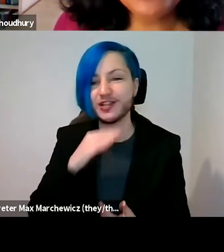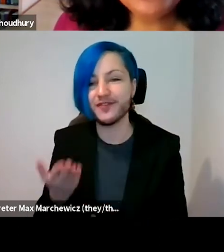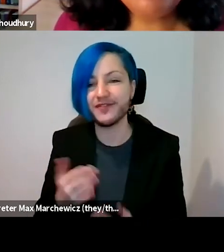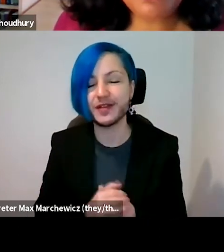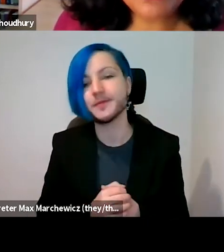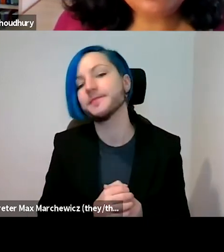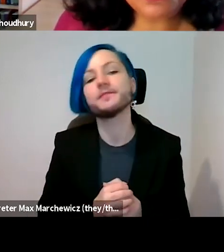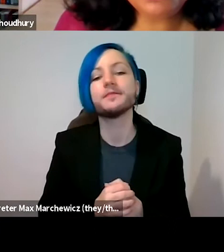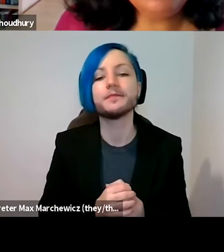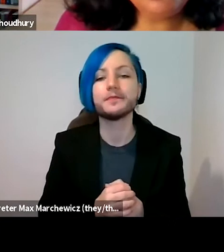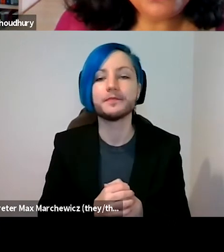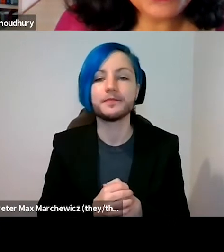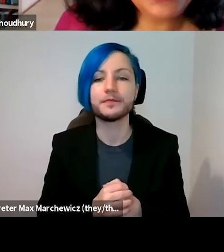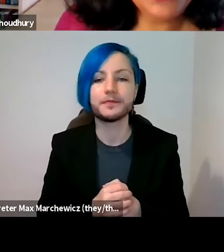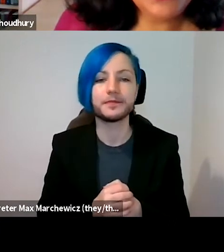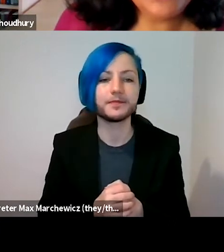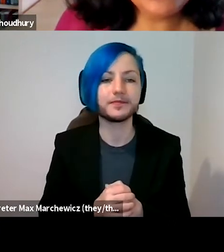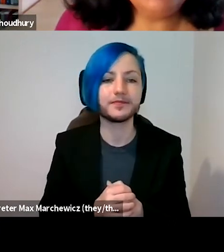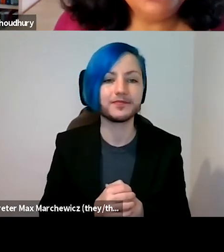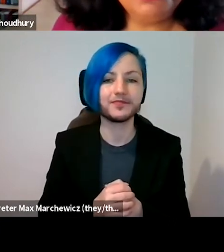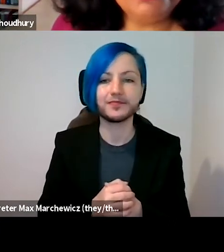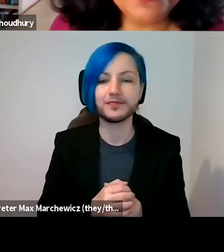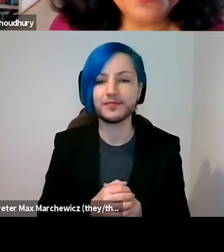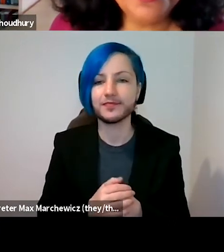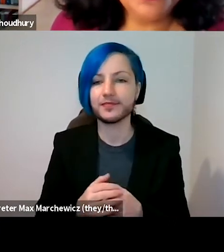as fat, fair, and 40, that is all I know of her,